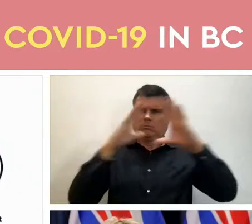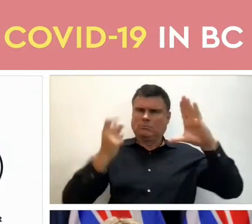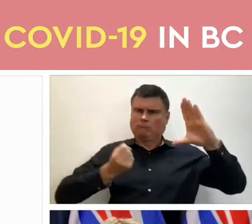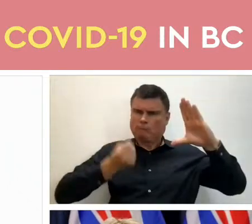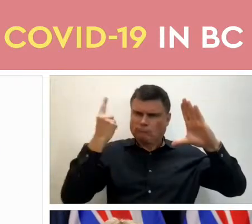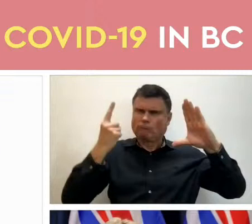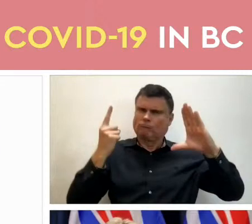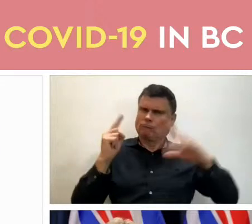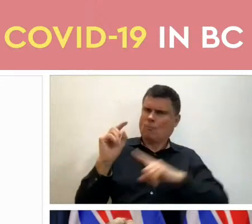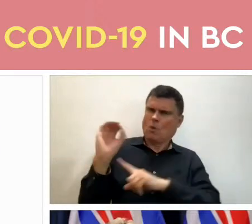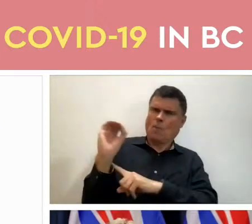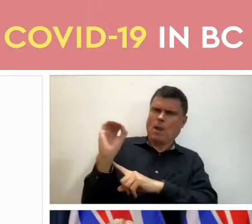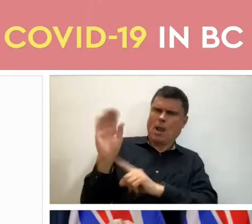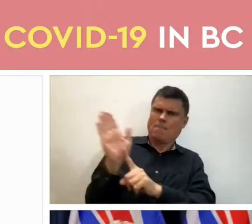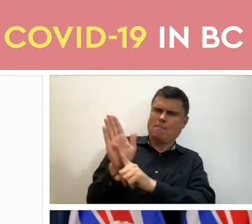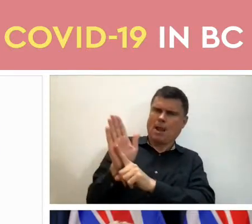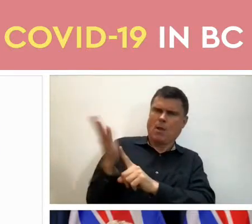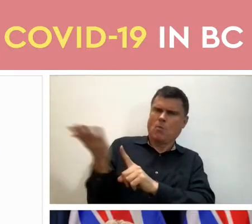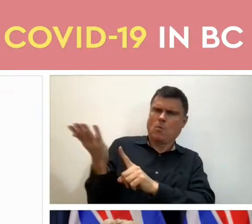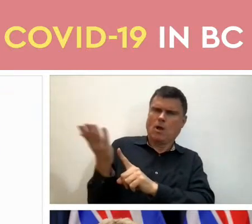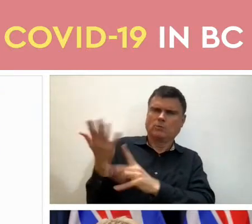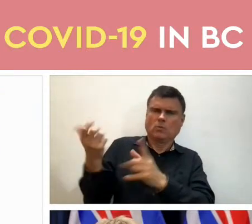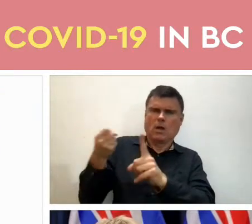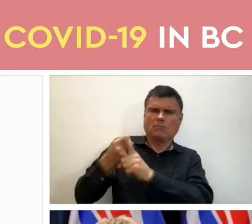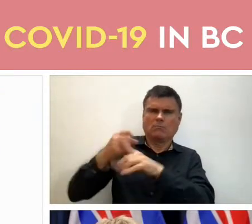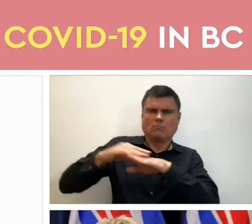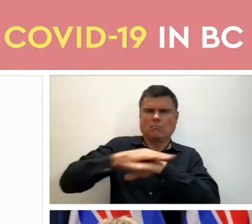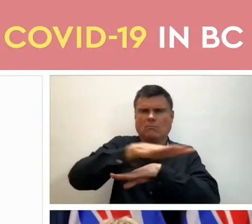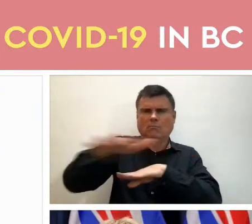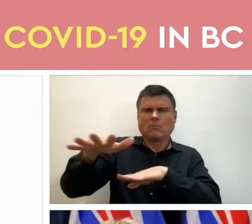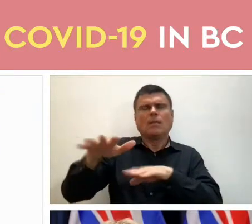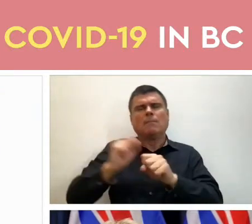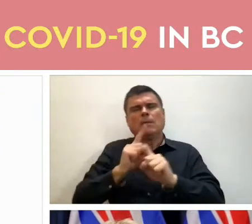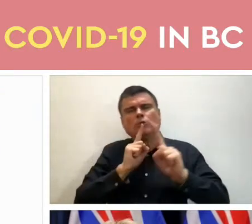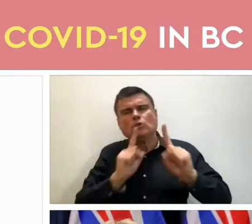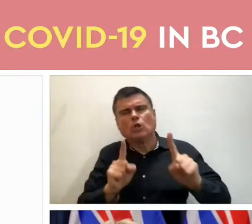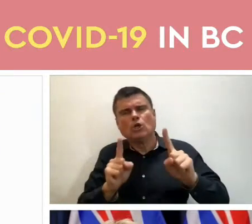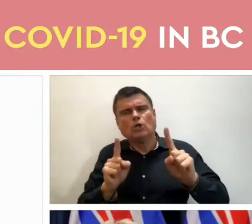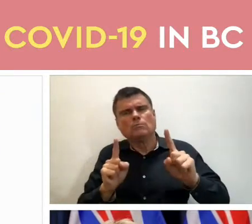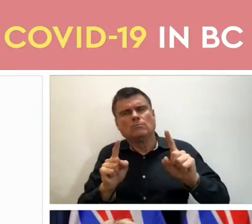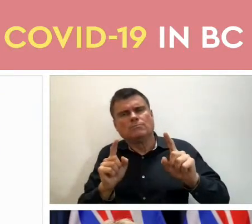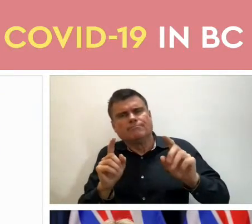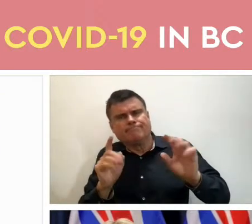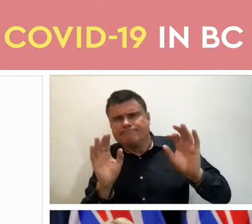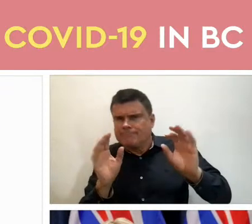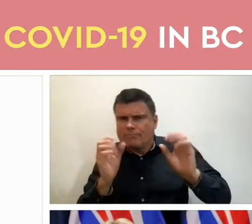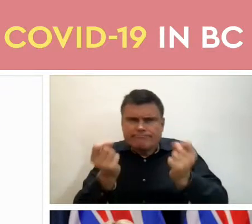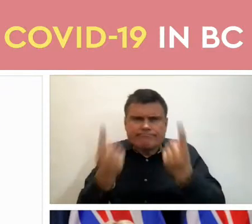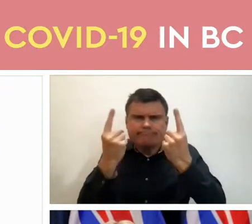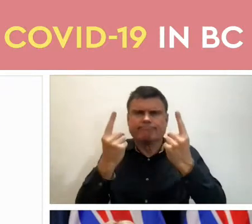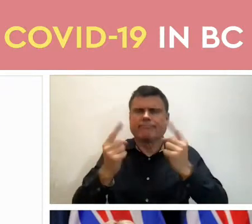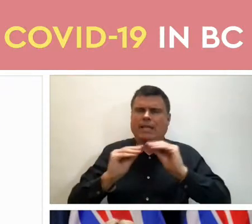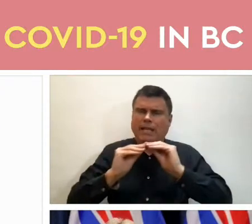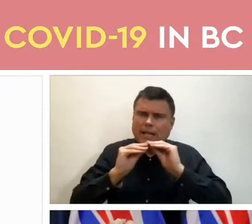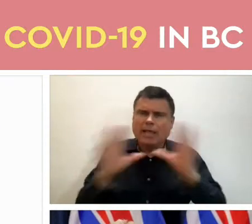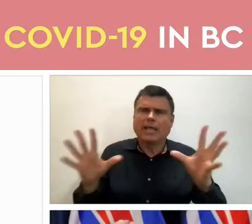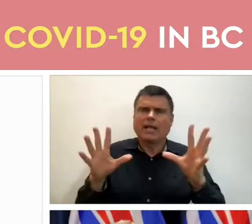there for all of us. This is a summary and overview of the public health orders that have been in place and will